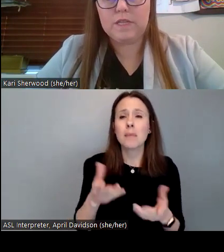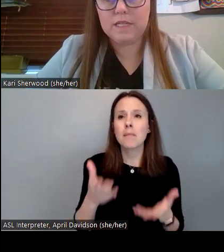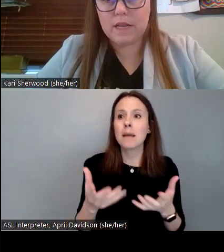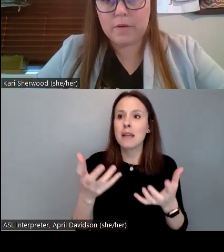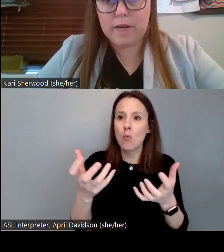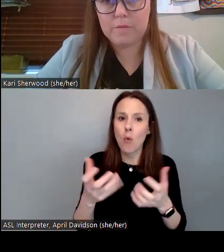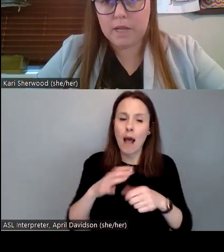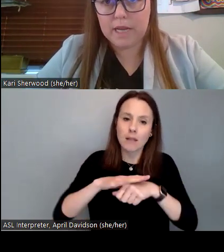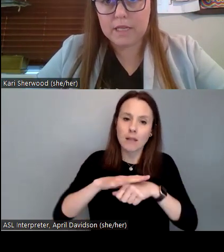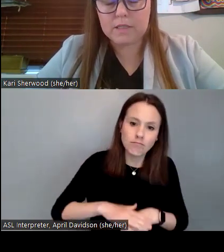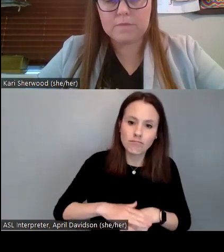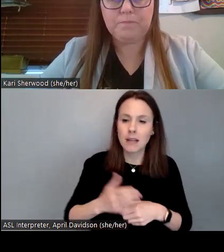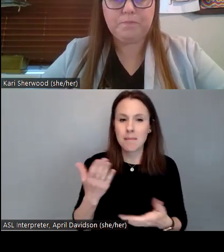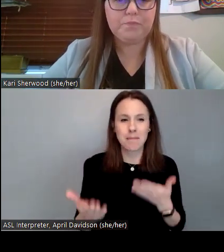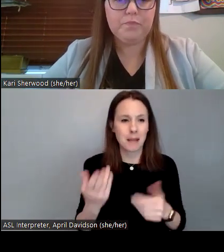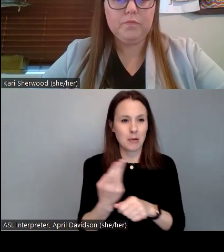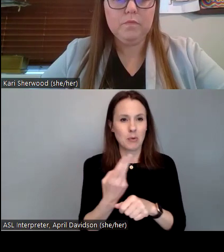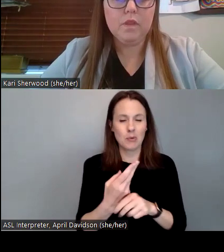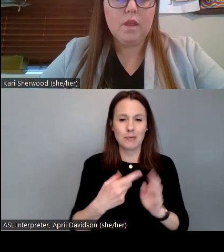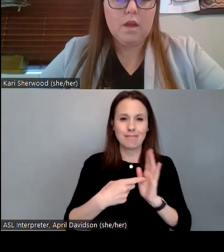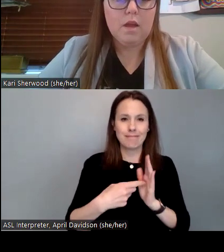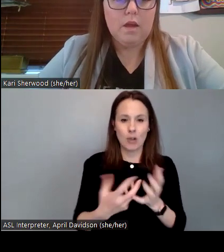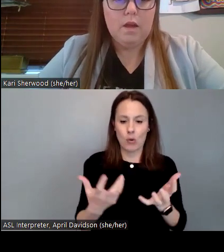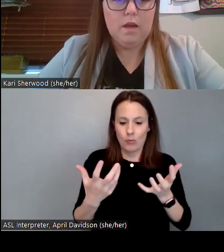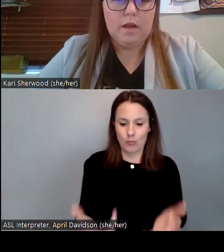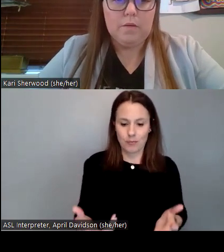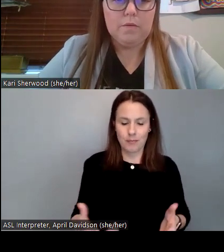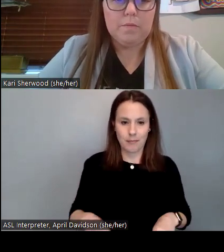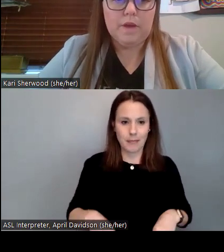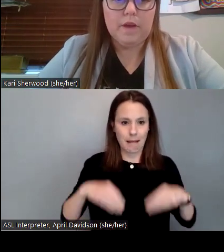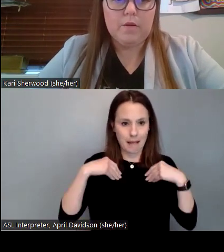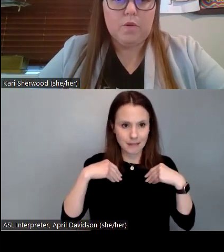things like weighted blankets.